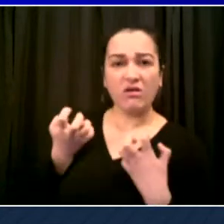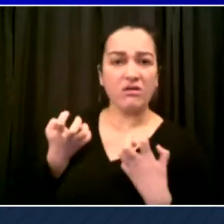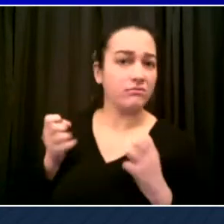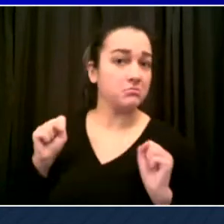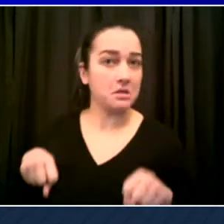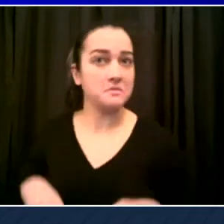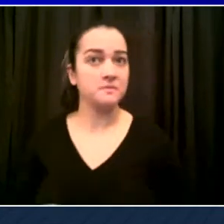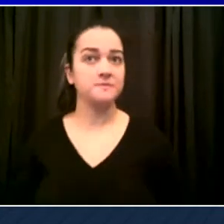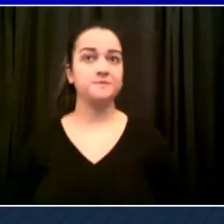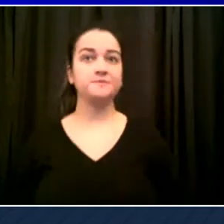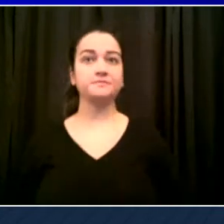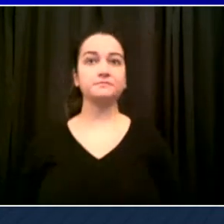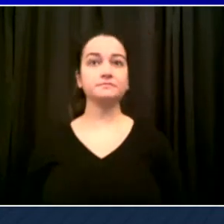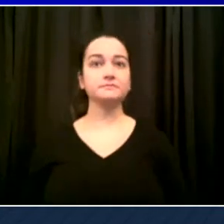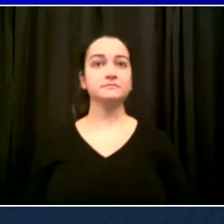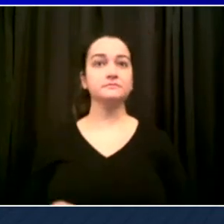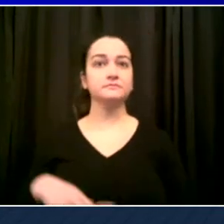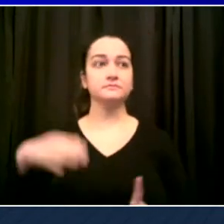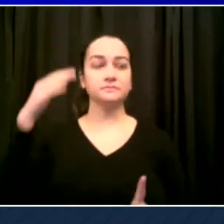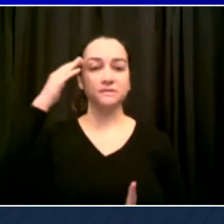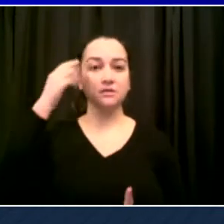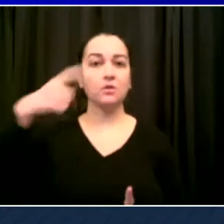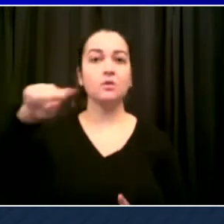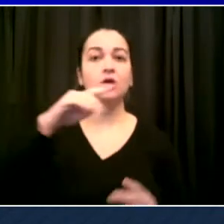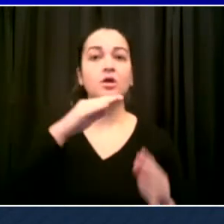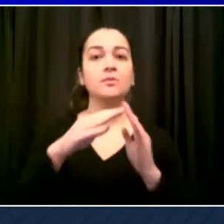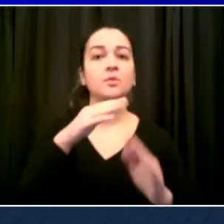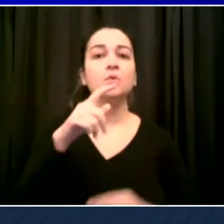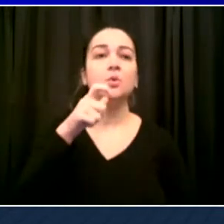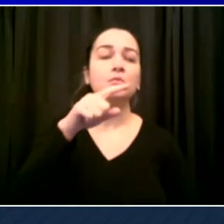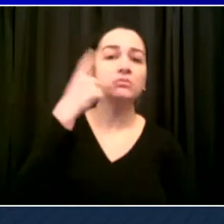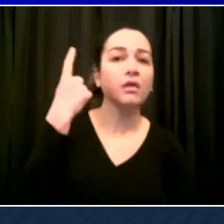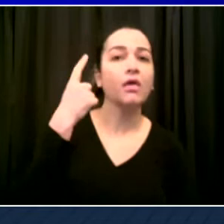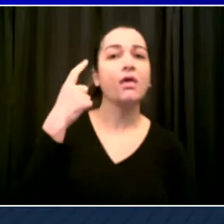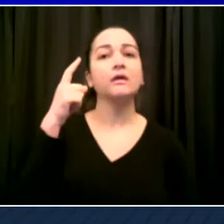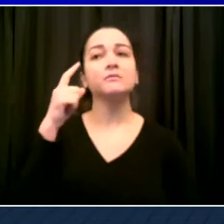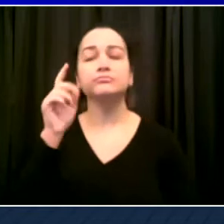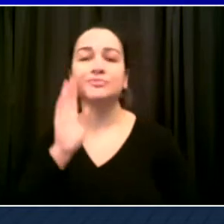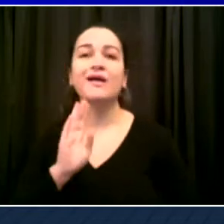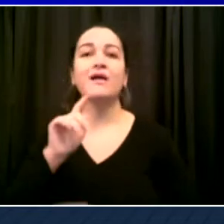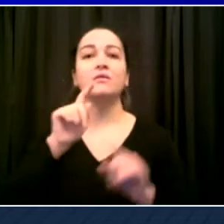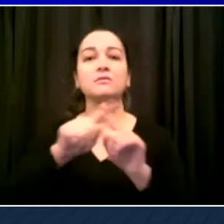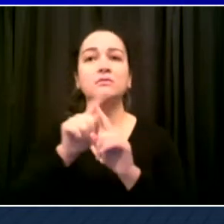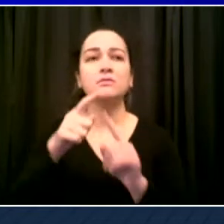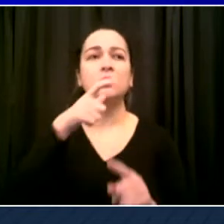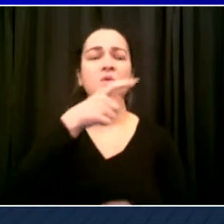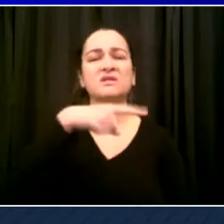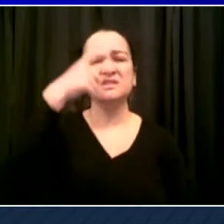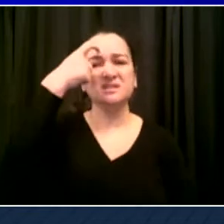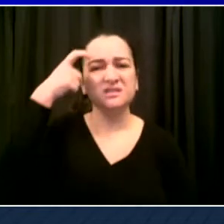AGAIN, WE UNDERSTAND THE HESITANCY SEE ON THE HISTORY. WE UNDERSTAND WHY FOLKS ARE